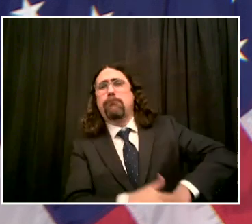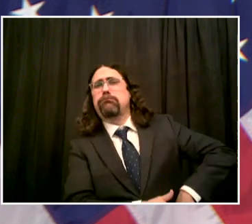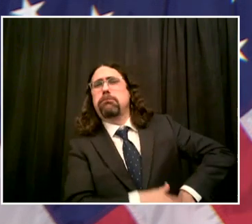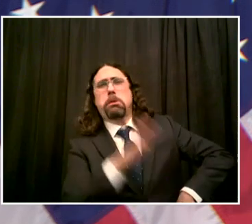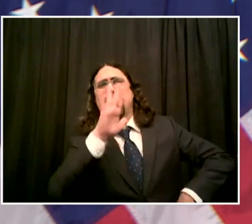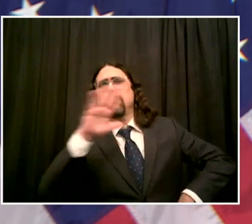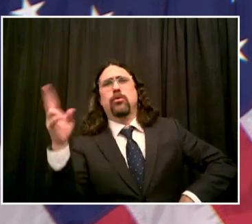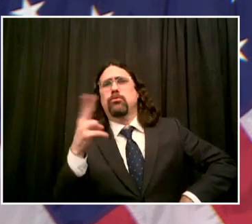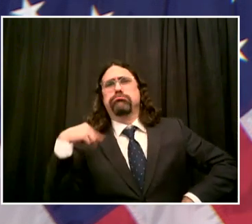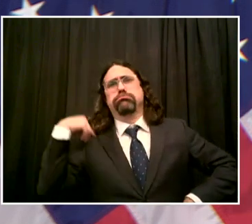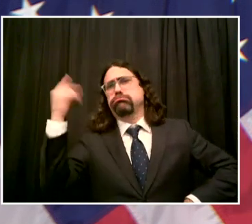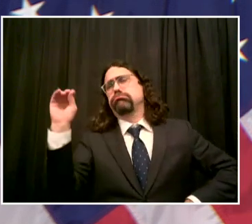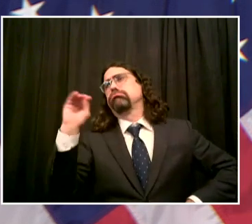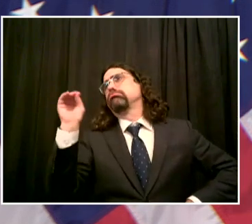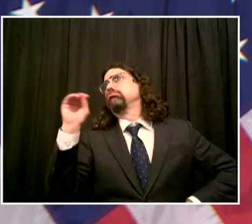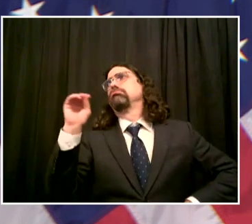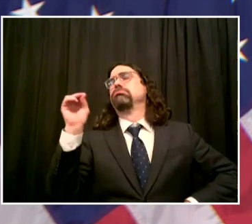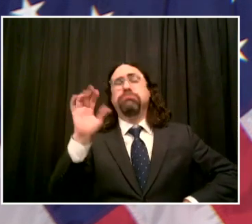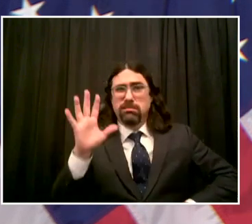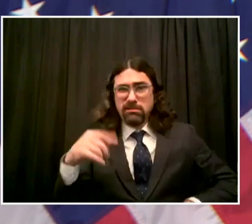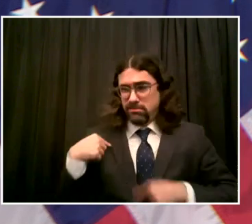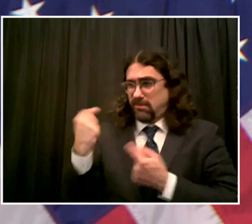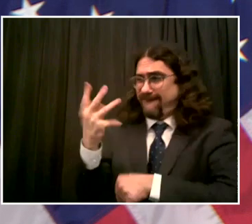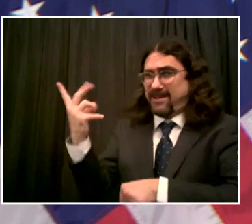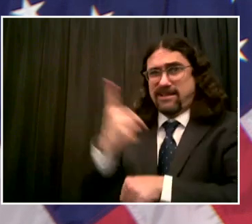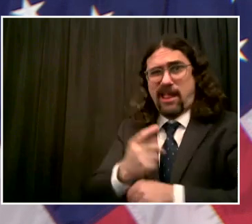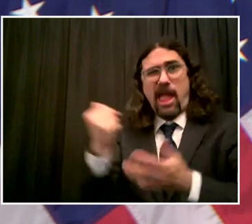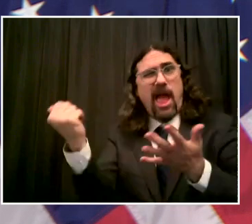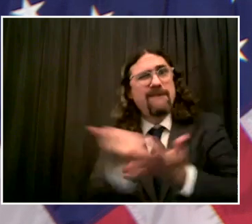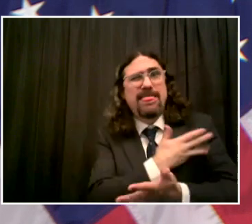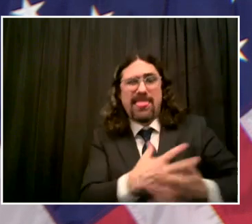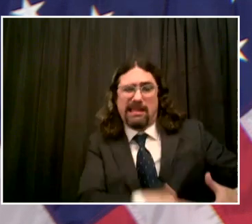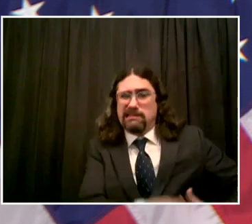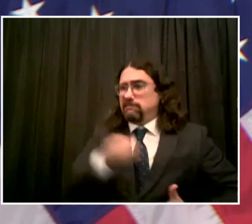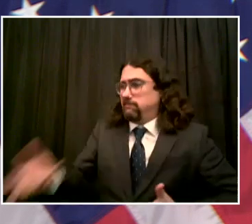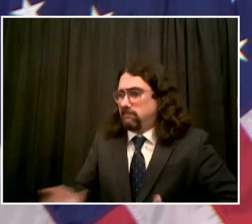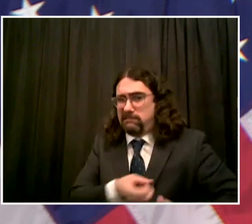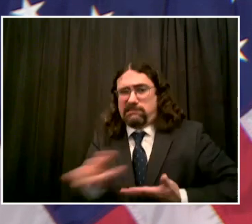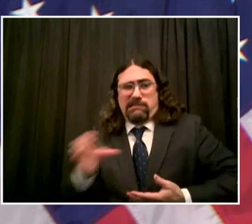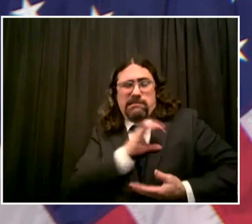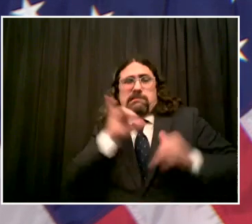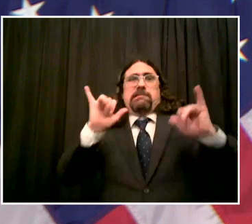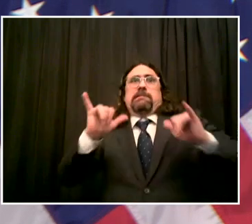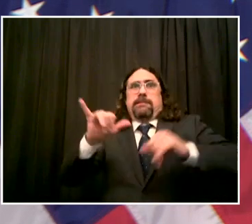IT HAS NOT BEEN PERFECT BY ANY STRETCH OF THE IMAGINATION.